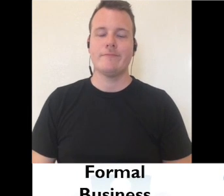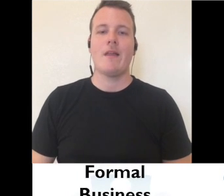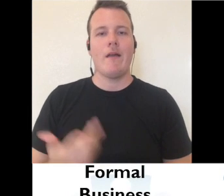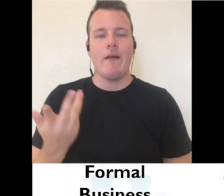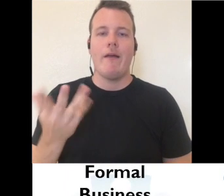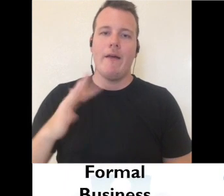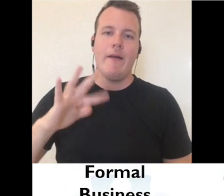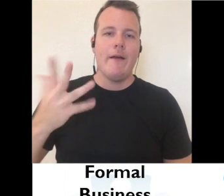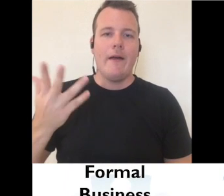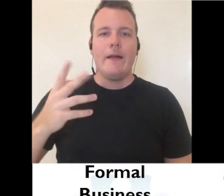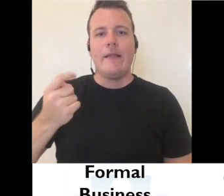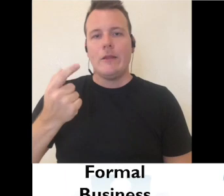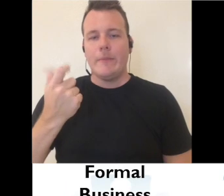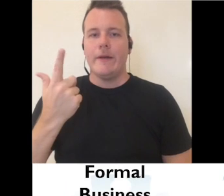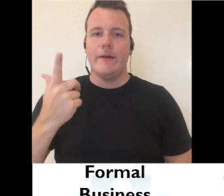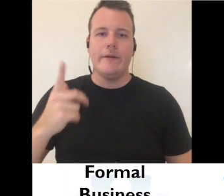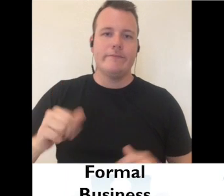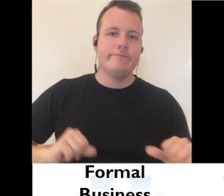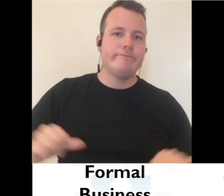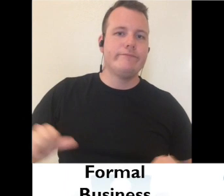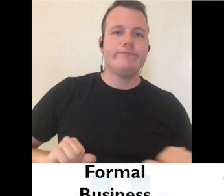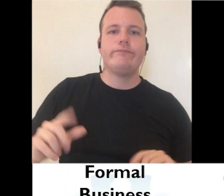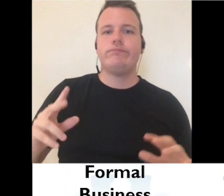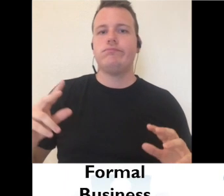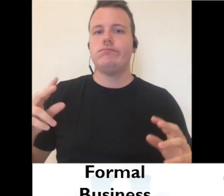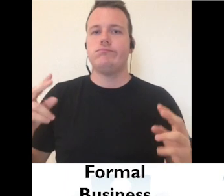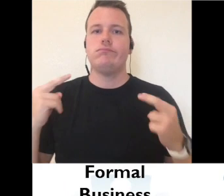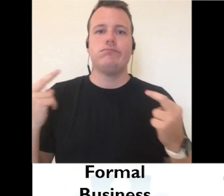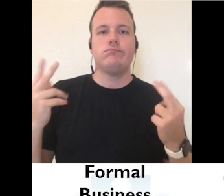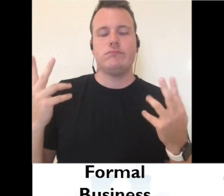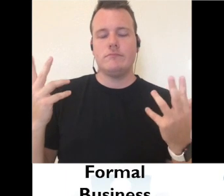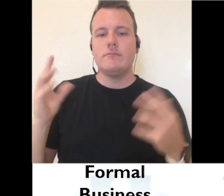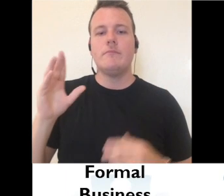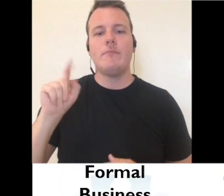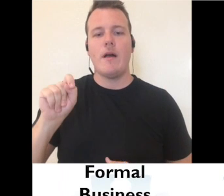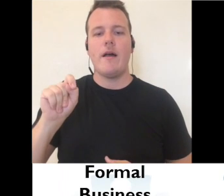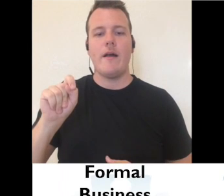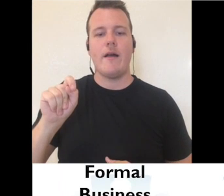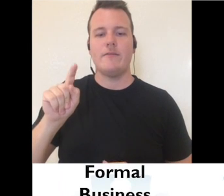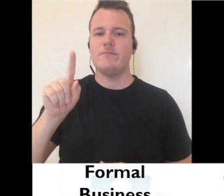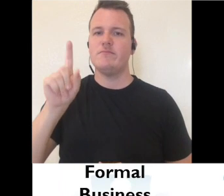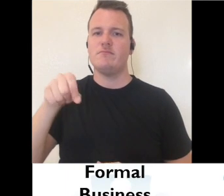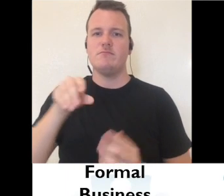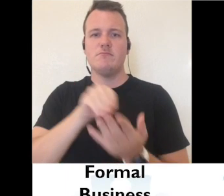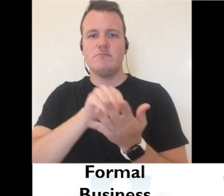your vision and mission and vision statement to- to set the tone for what